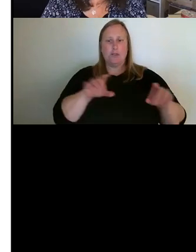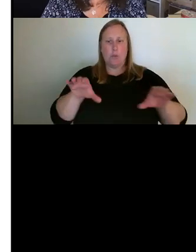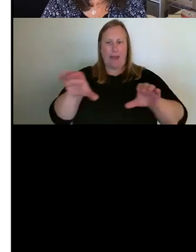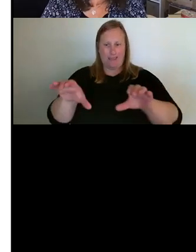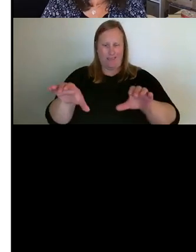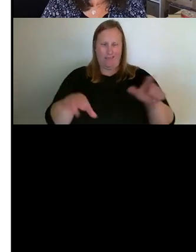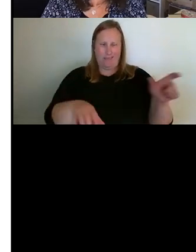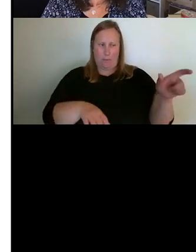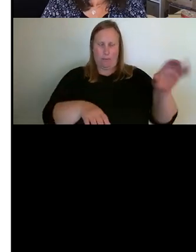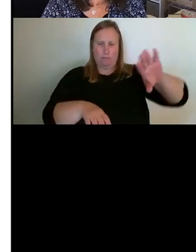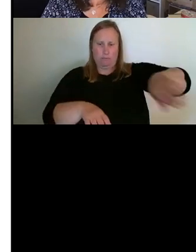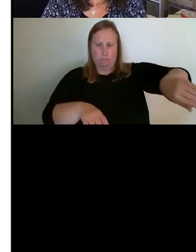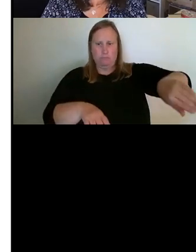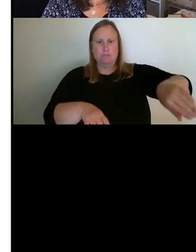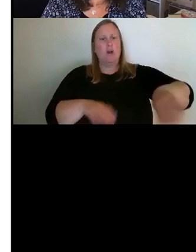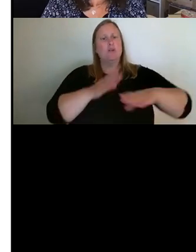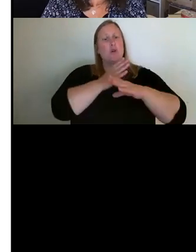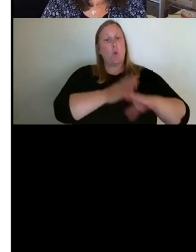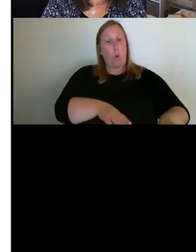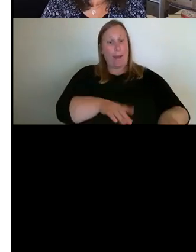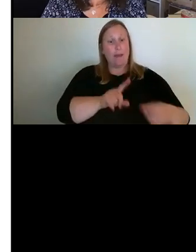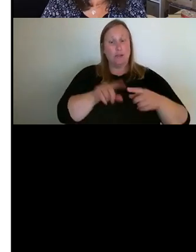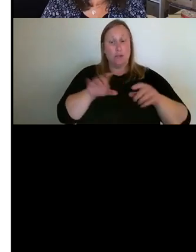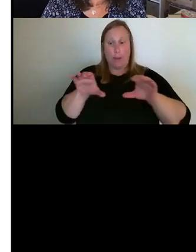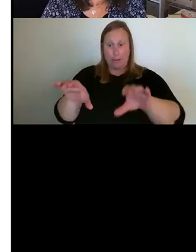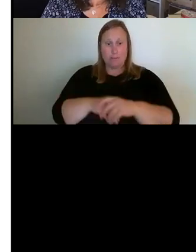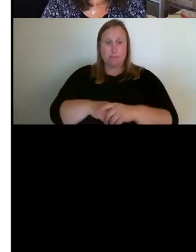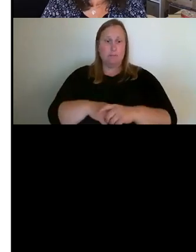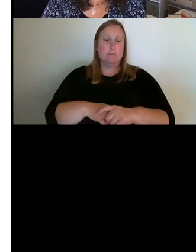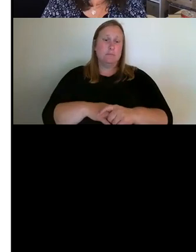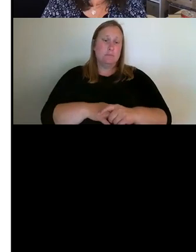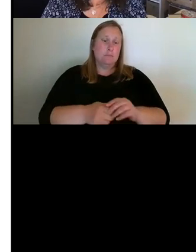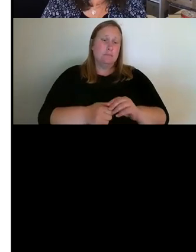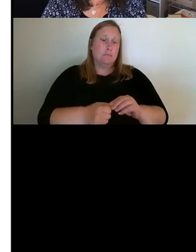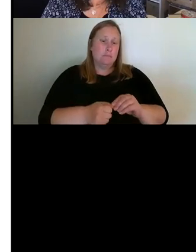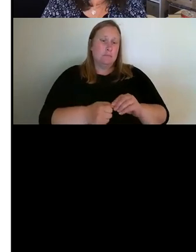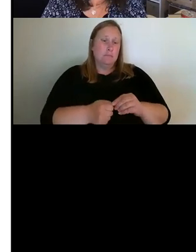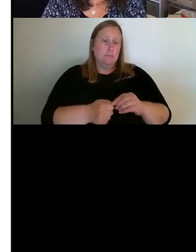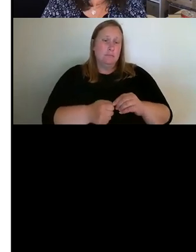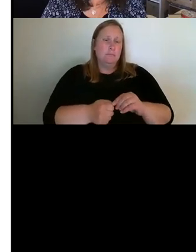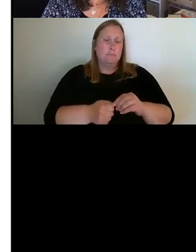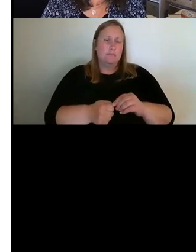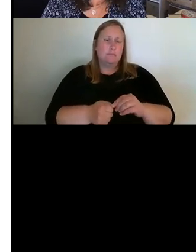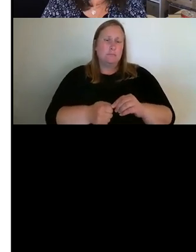People who can move from quiet to active but need to be able to do that shift purposefully and